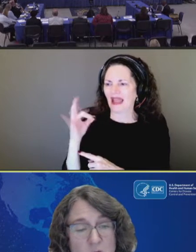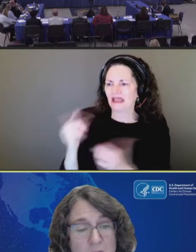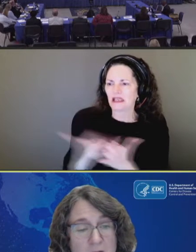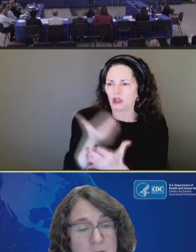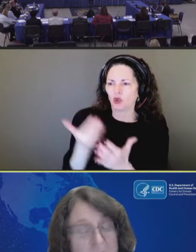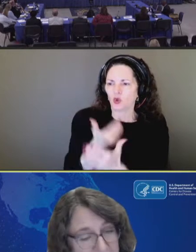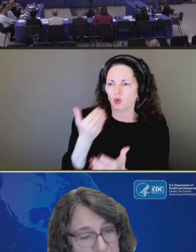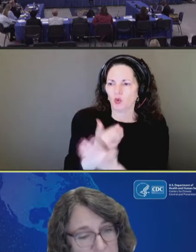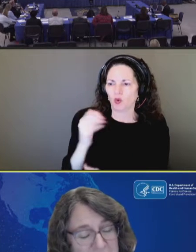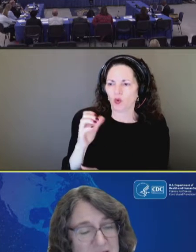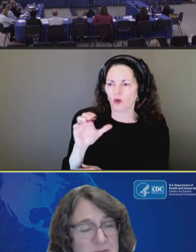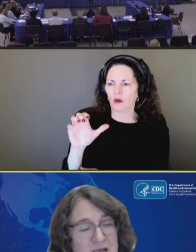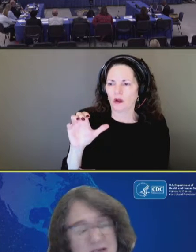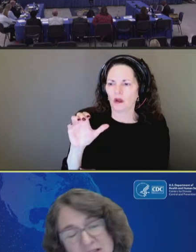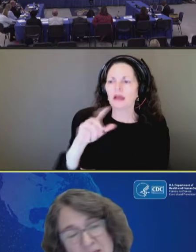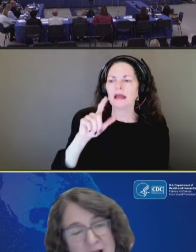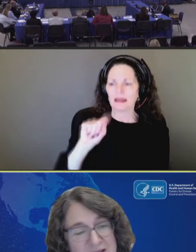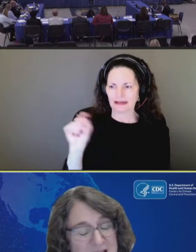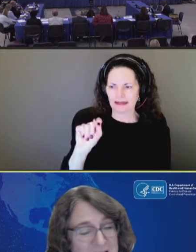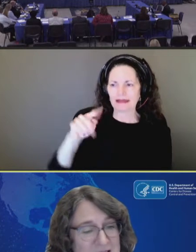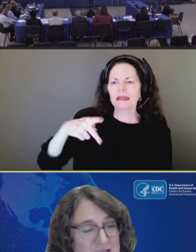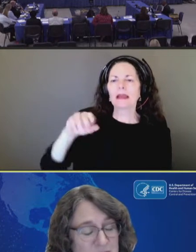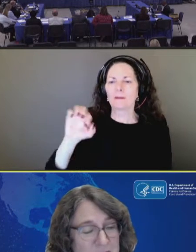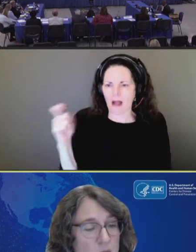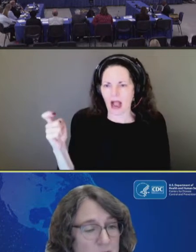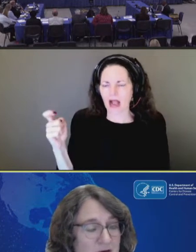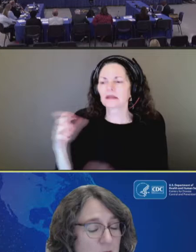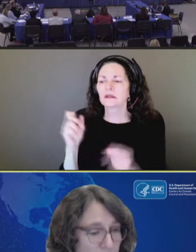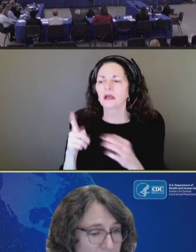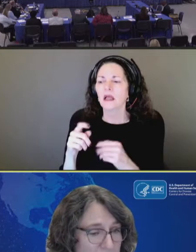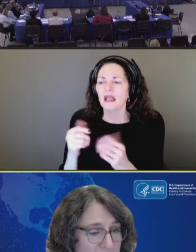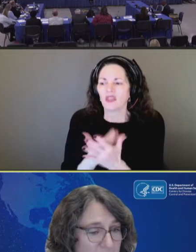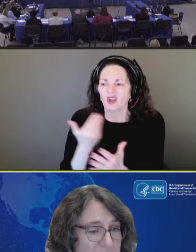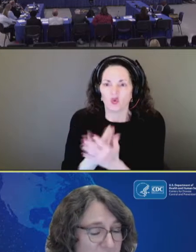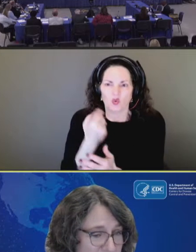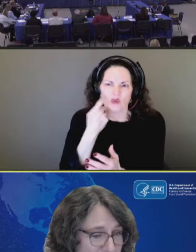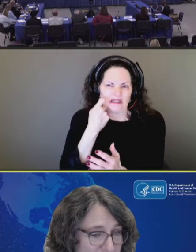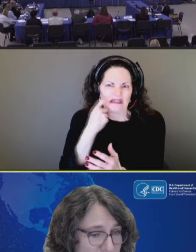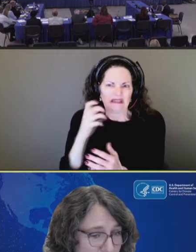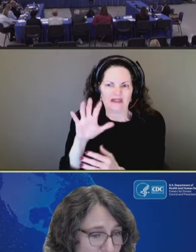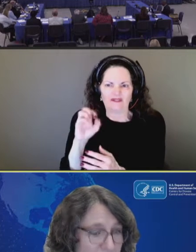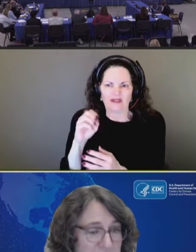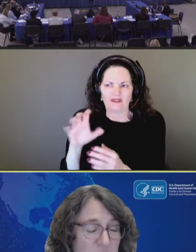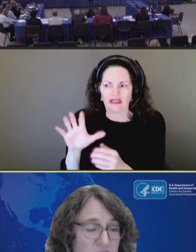So, monitoring this -- because TPOXX has been one of our primary investigational drugs that